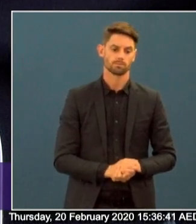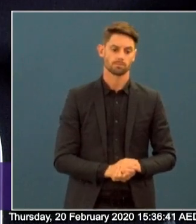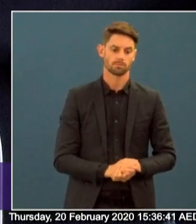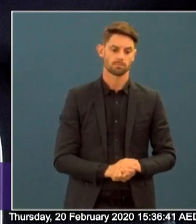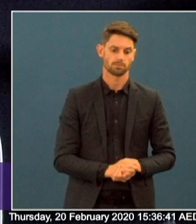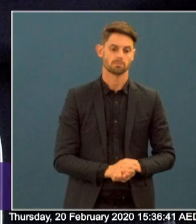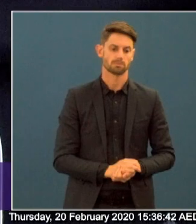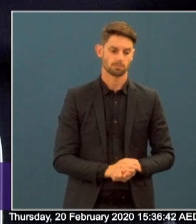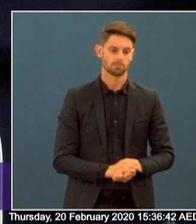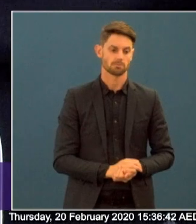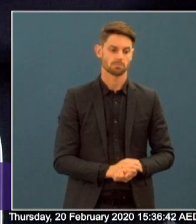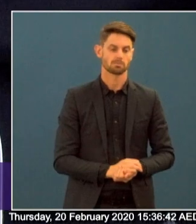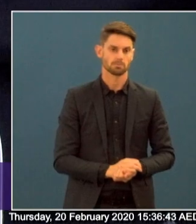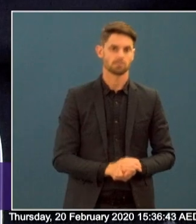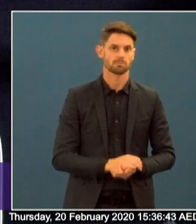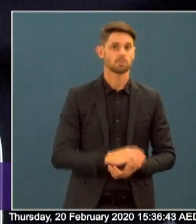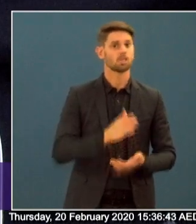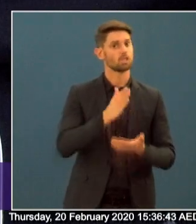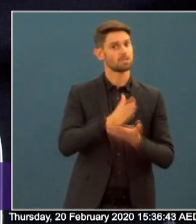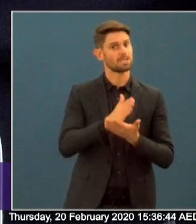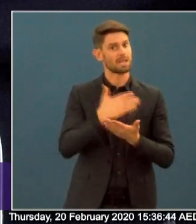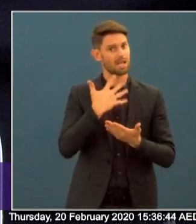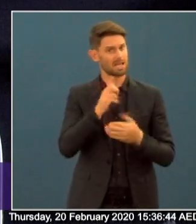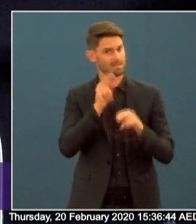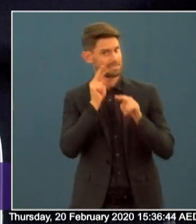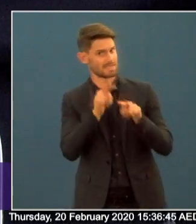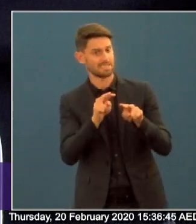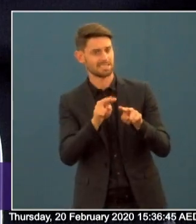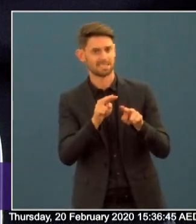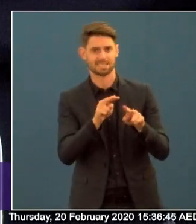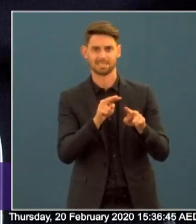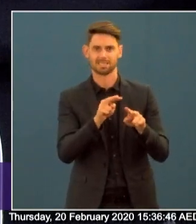there was a very strong trend towards separate subspecialist